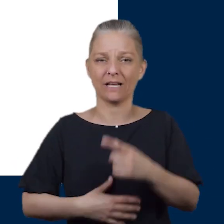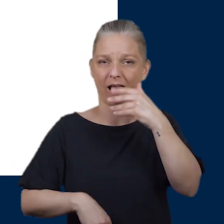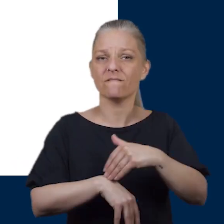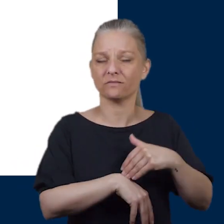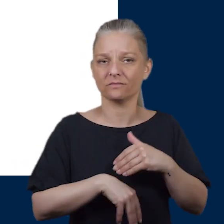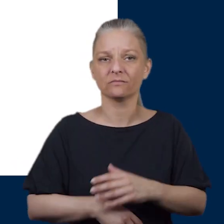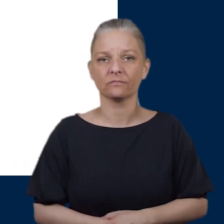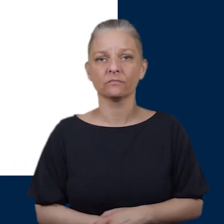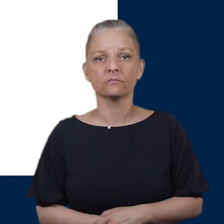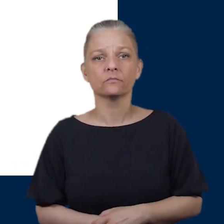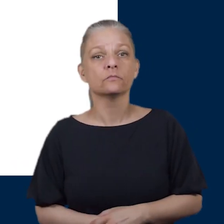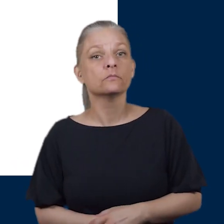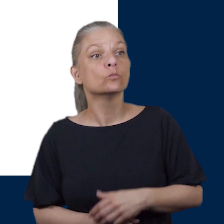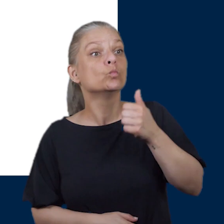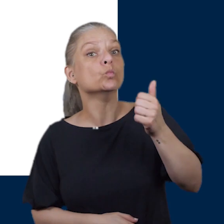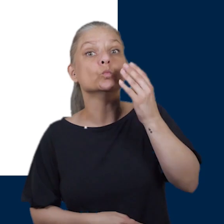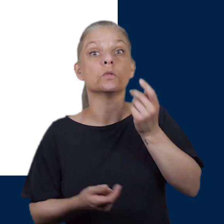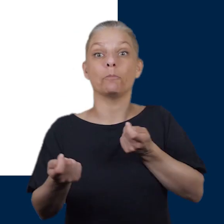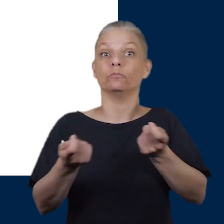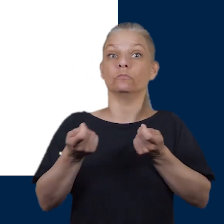Good diabetes control is not just about glucose.